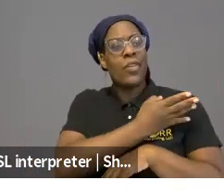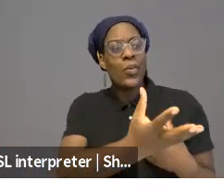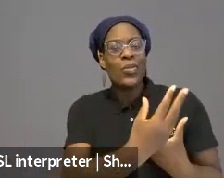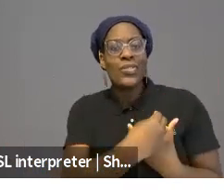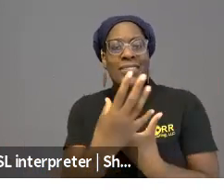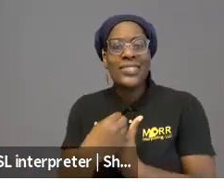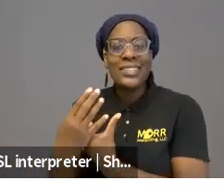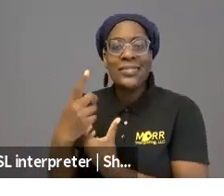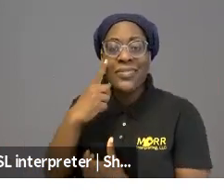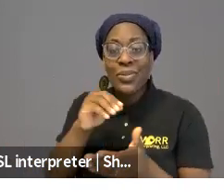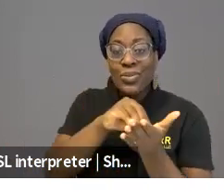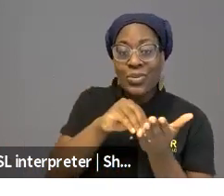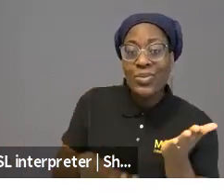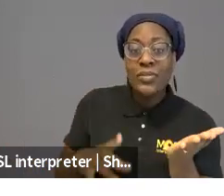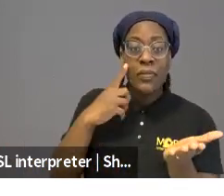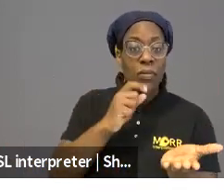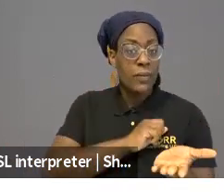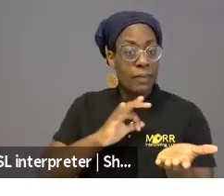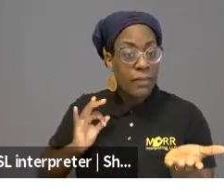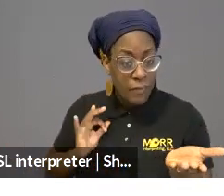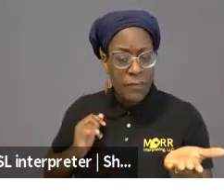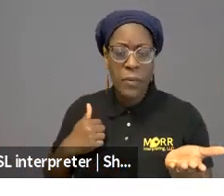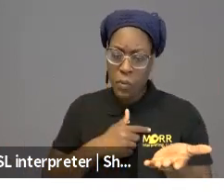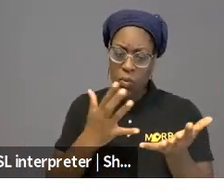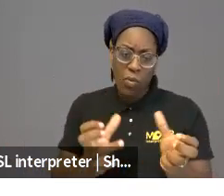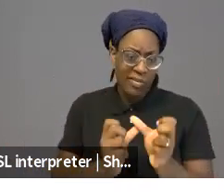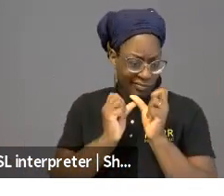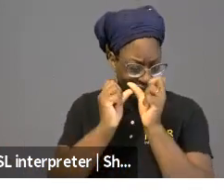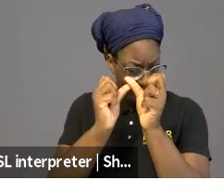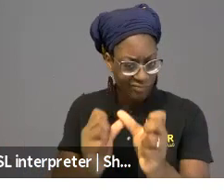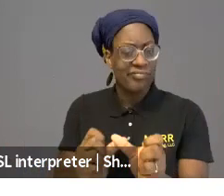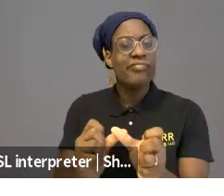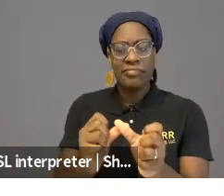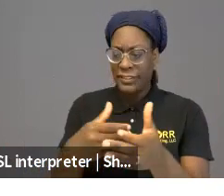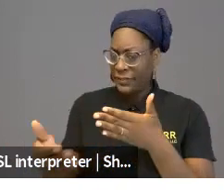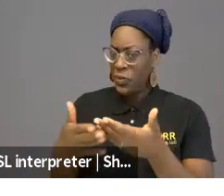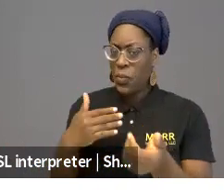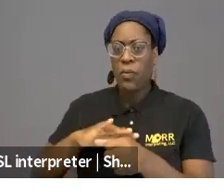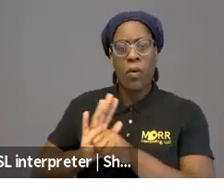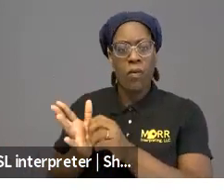to continuing them as the pandemic ends and then into the future. In this way, COVID has also made